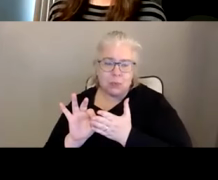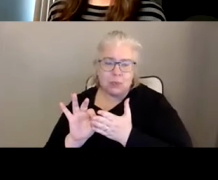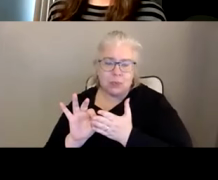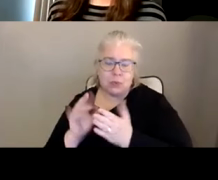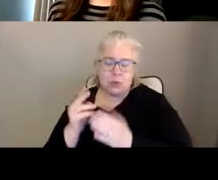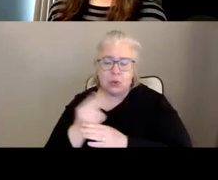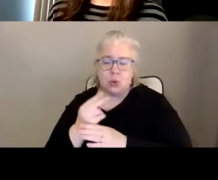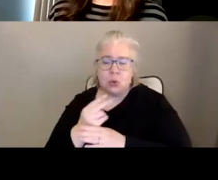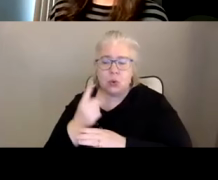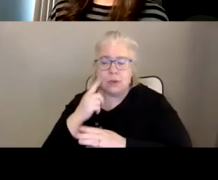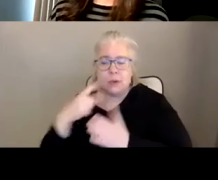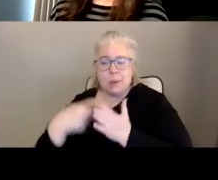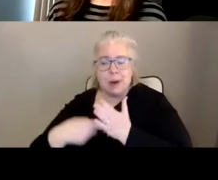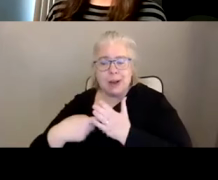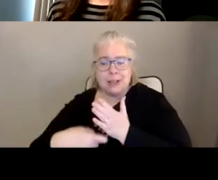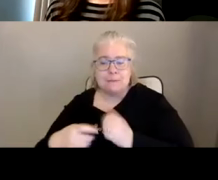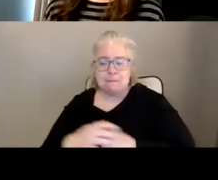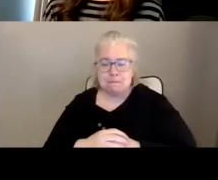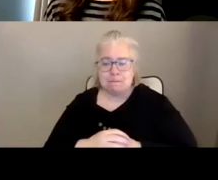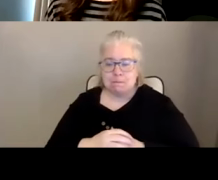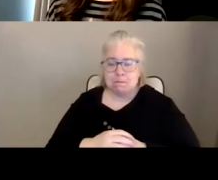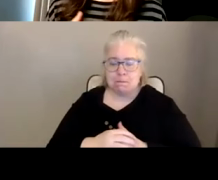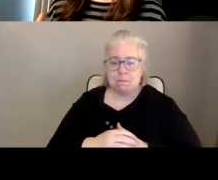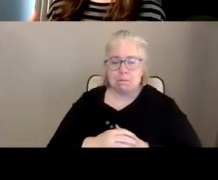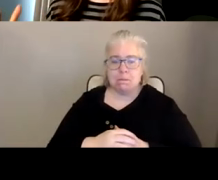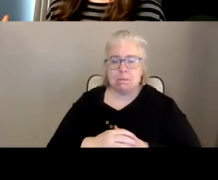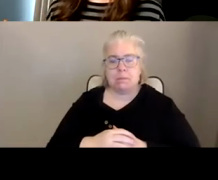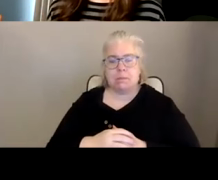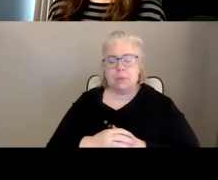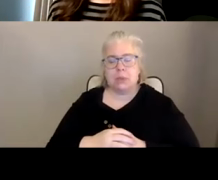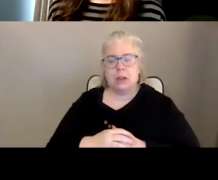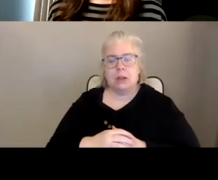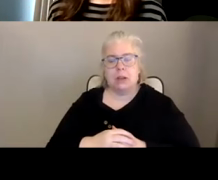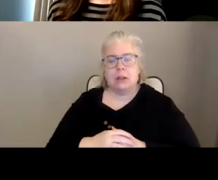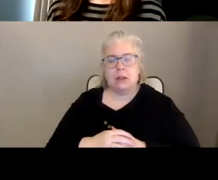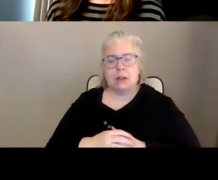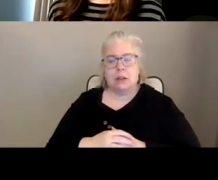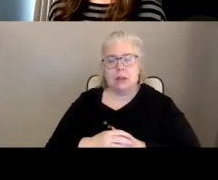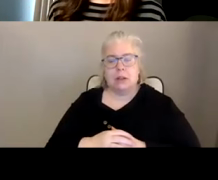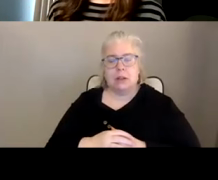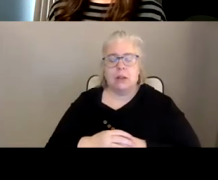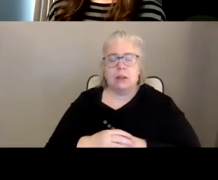that would become relevant to the pricing piece of it. And as we looked at all of these different areas